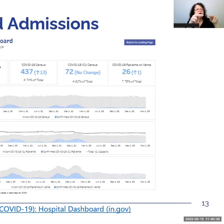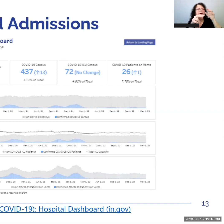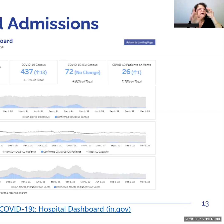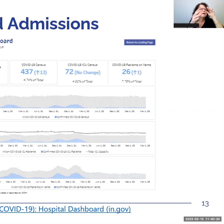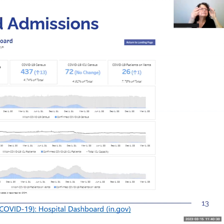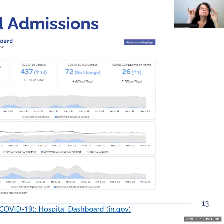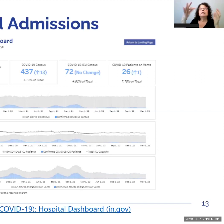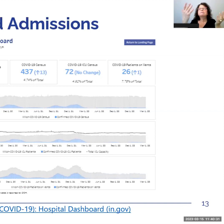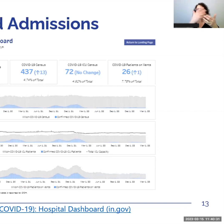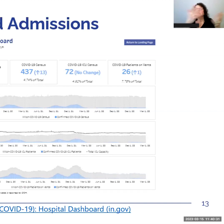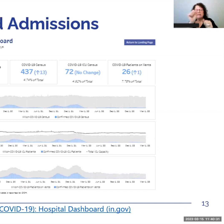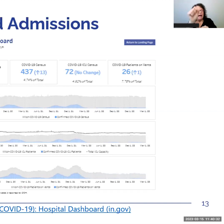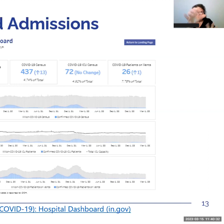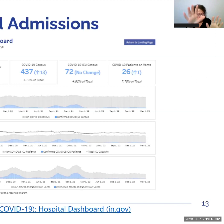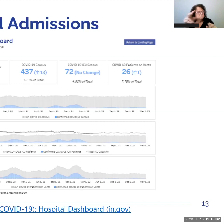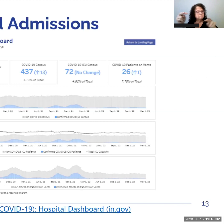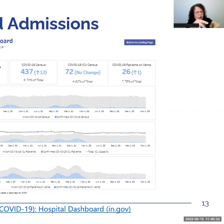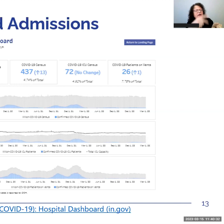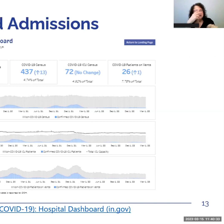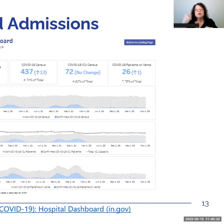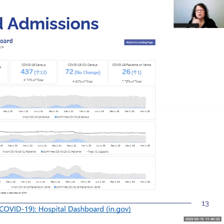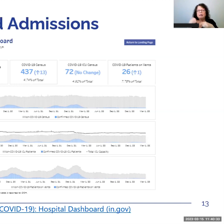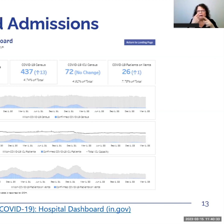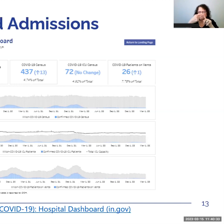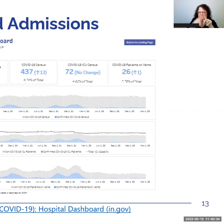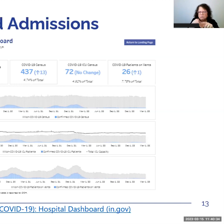have so recently seen, you know, in the last month or so we saw an increase, but we were